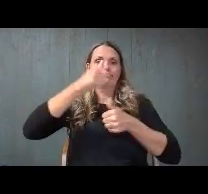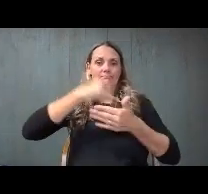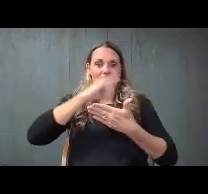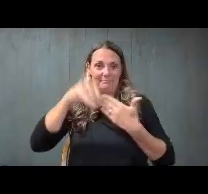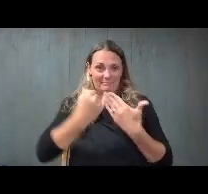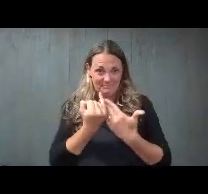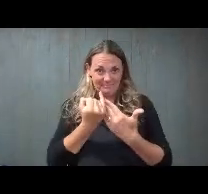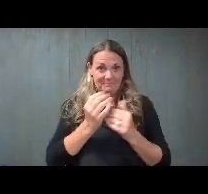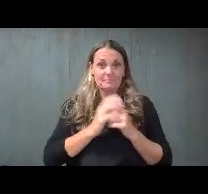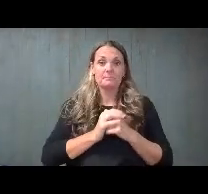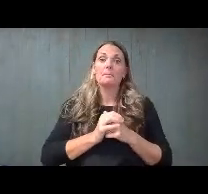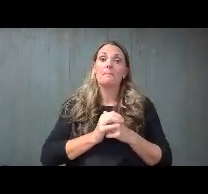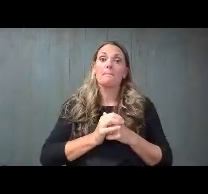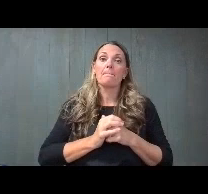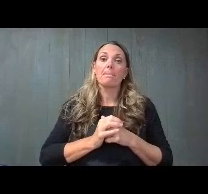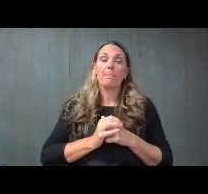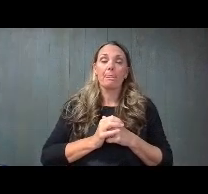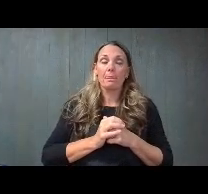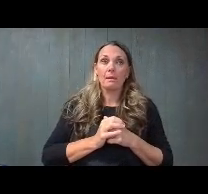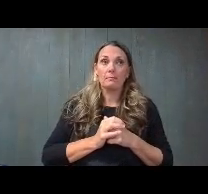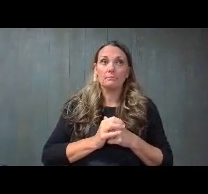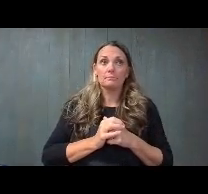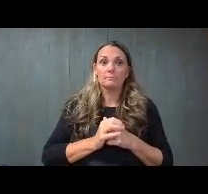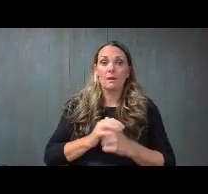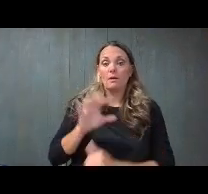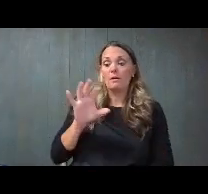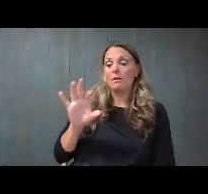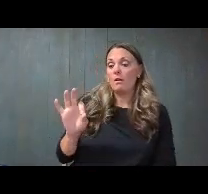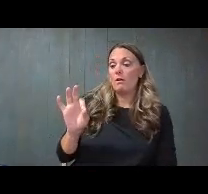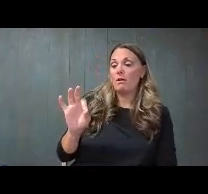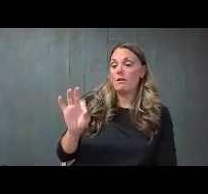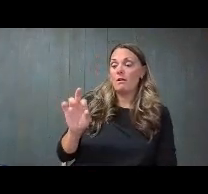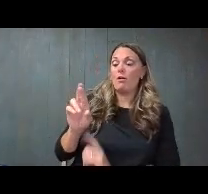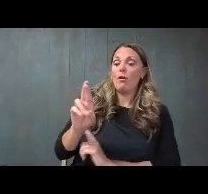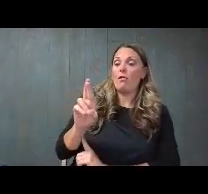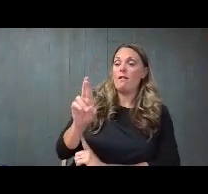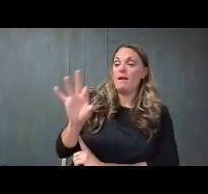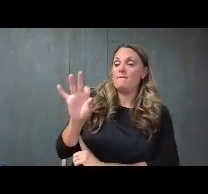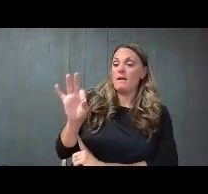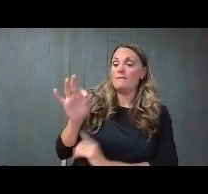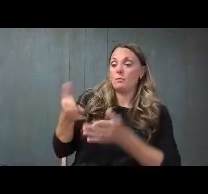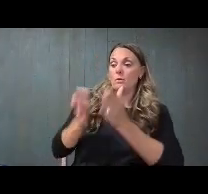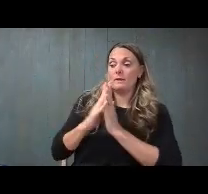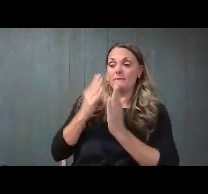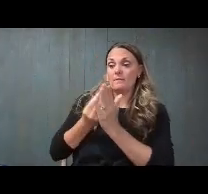A request for funding or, RFF, announcement will be issued soon by BRS.